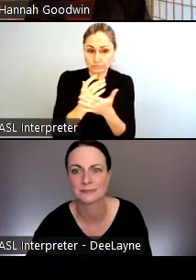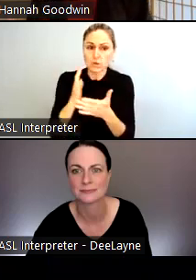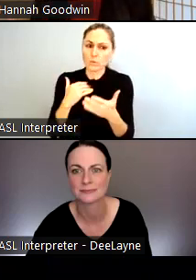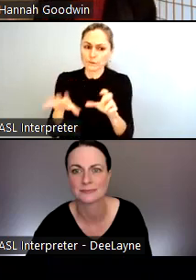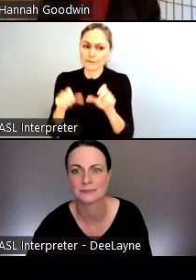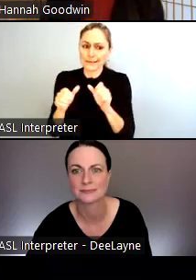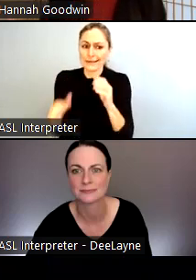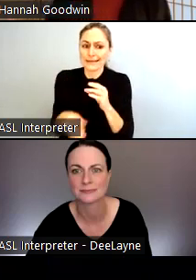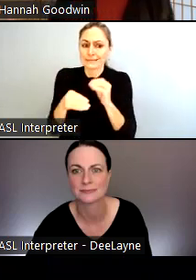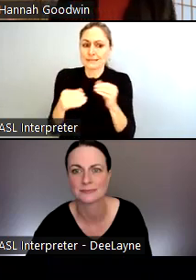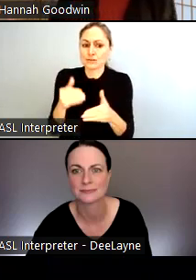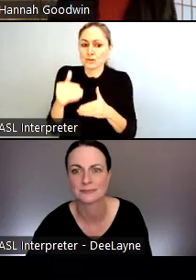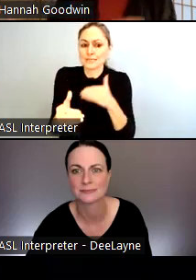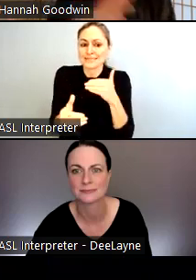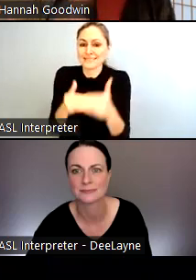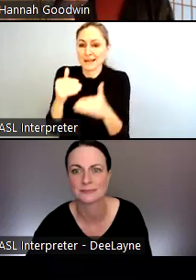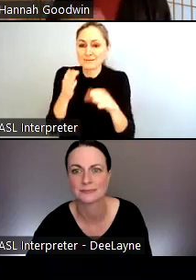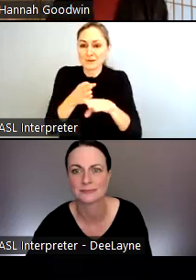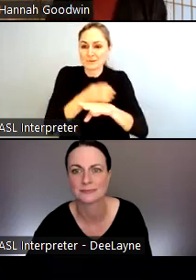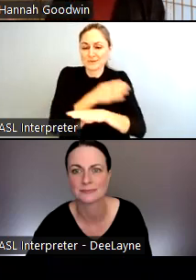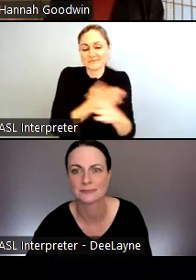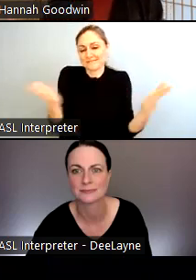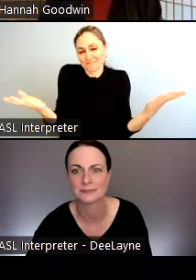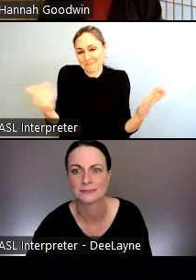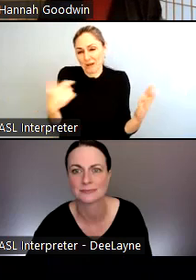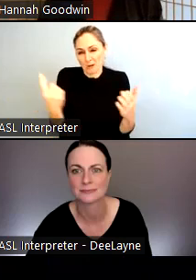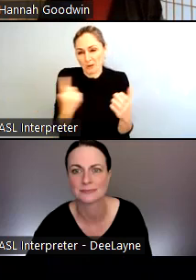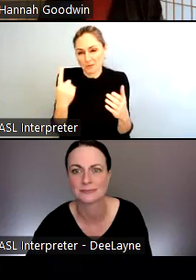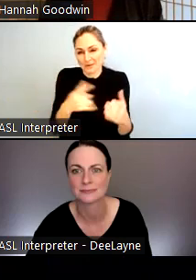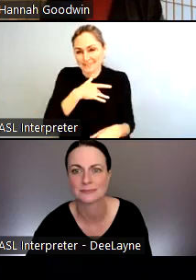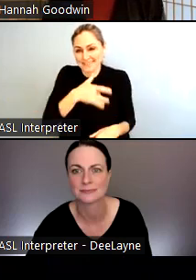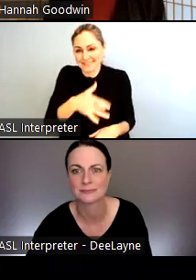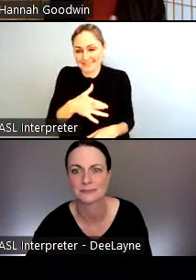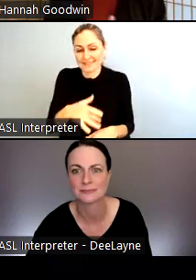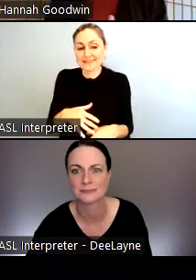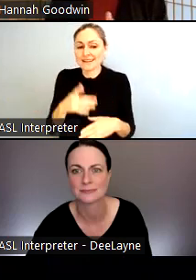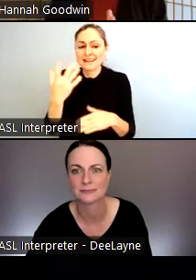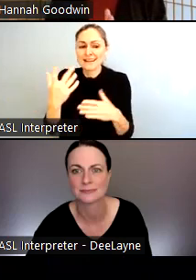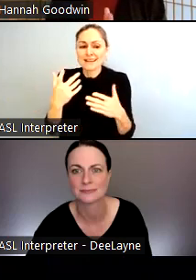to improve them as we do with all things. But what's key about the lightning talks